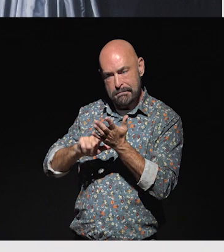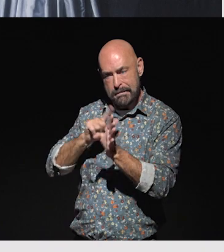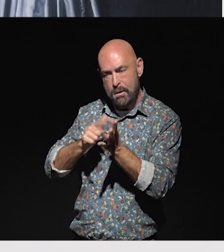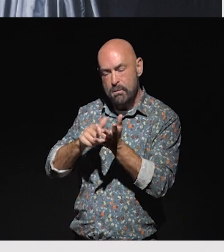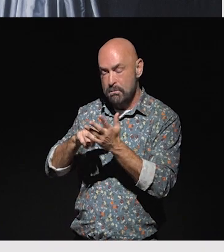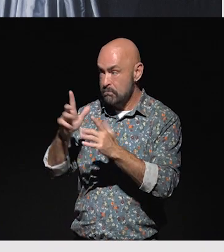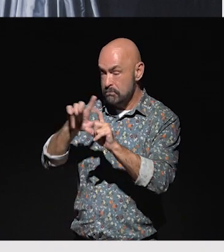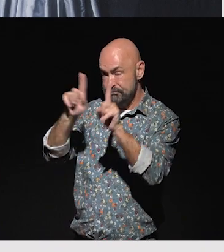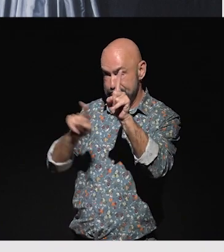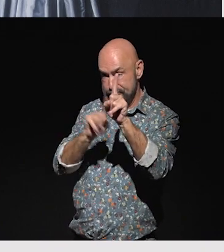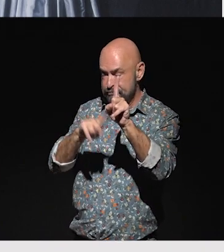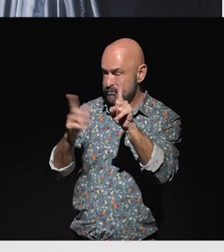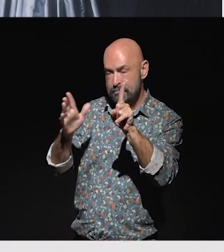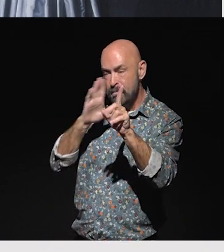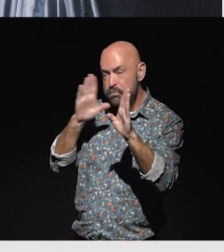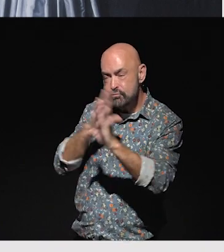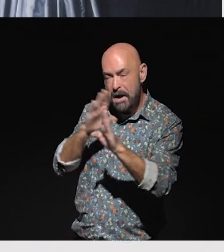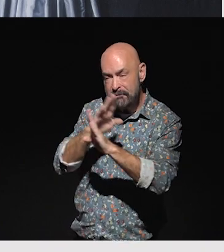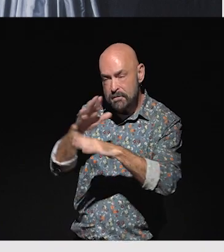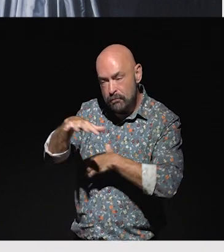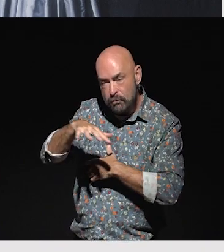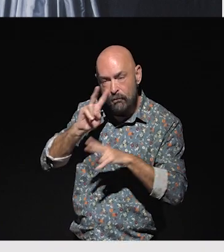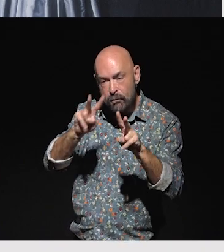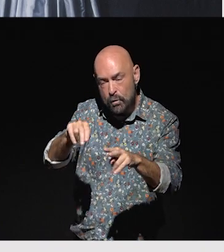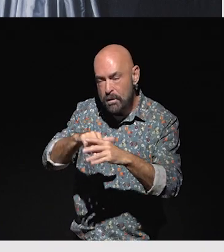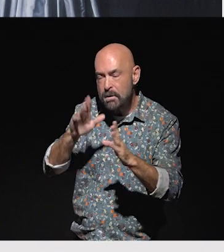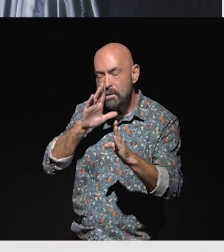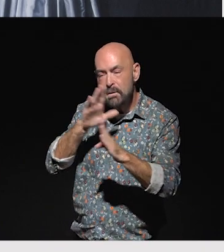has a private view in his own apartments in the Tuileries Palace,